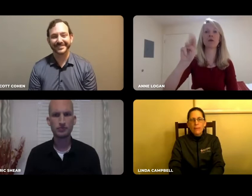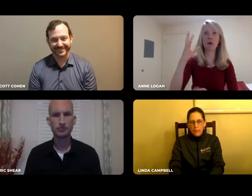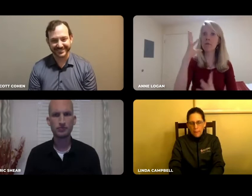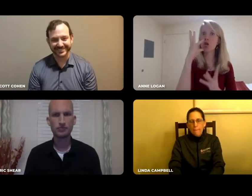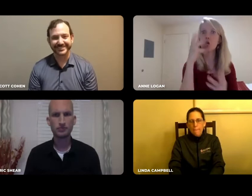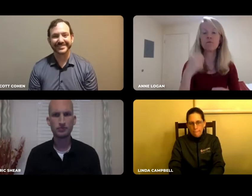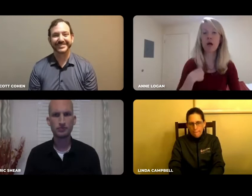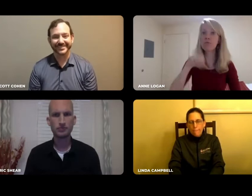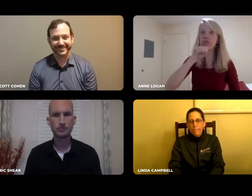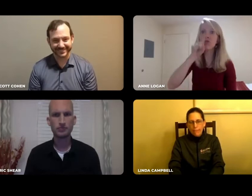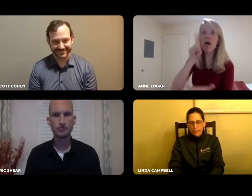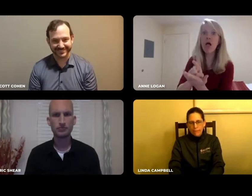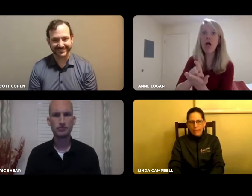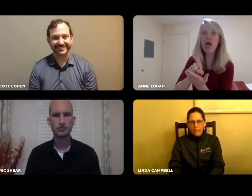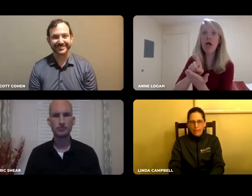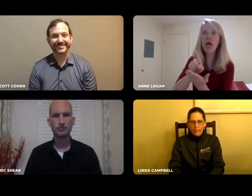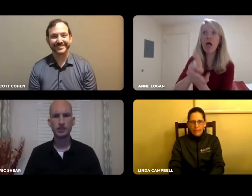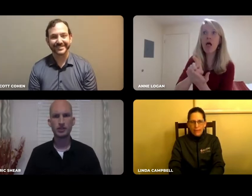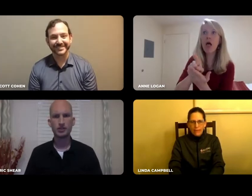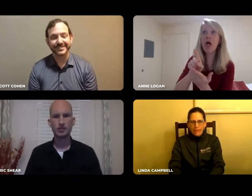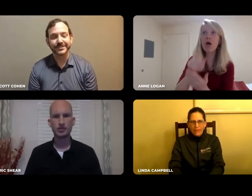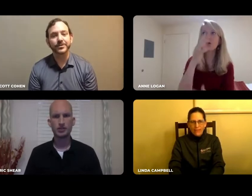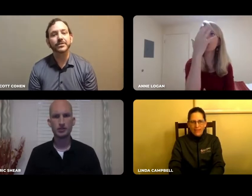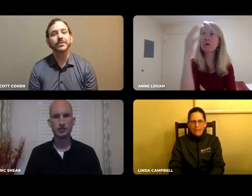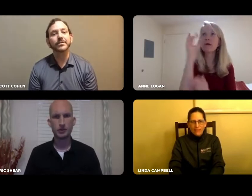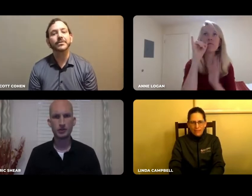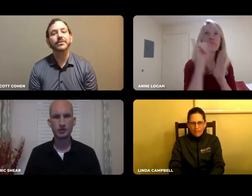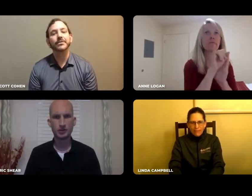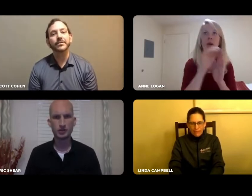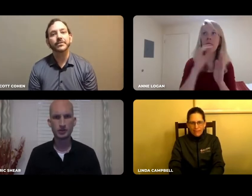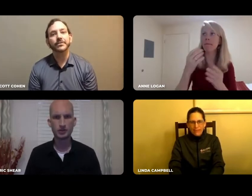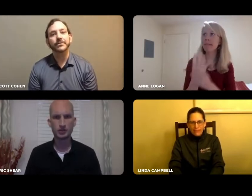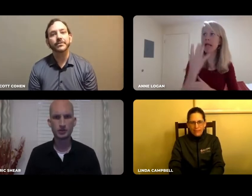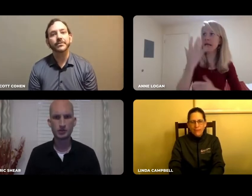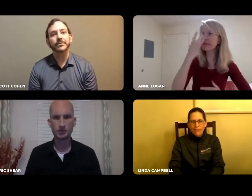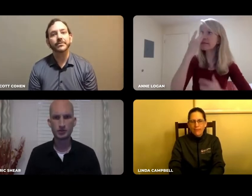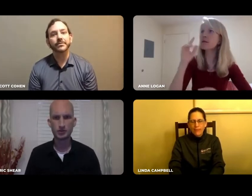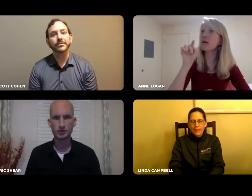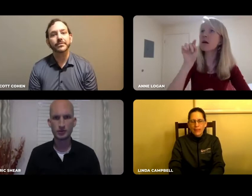I fell in love with identifying trees and diseases.